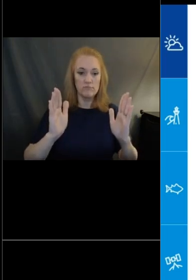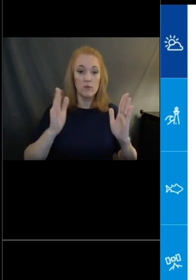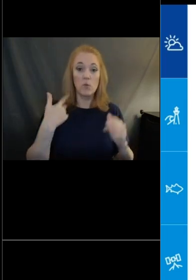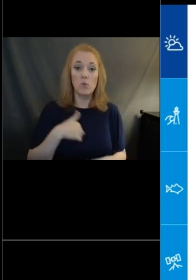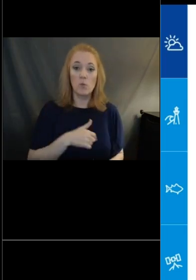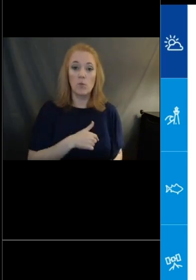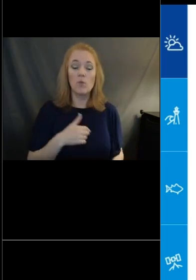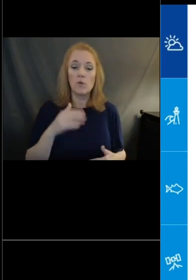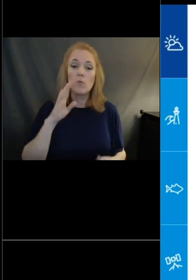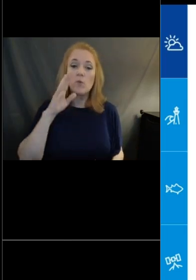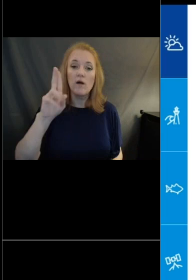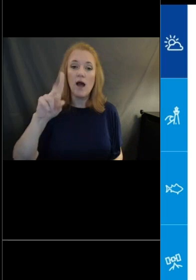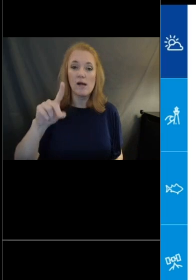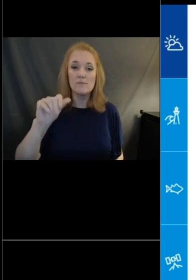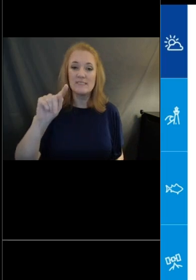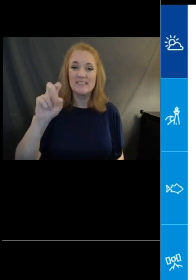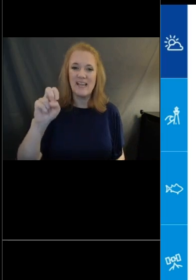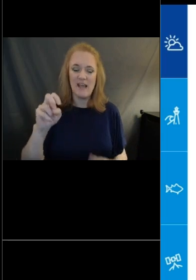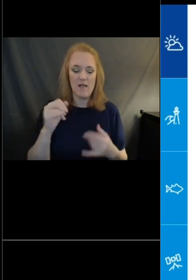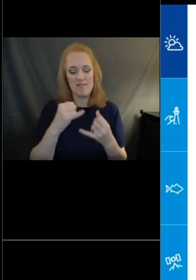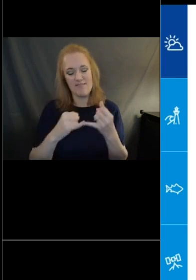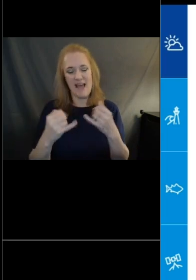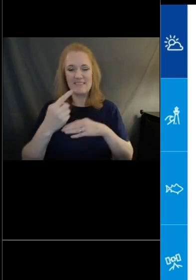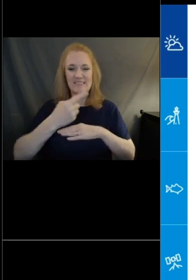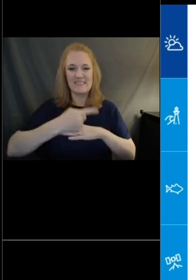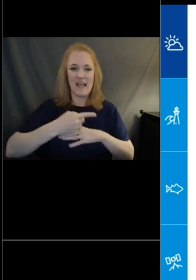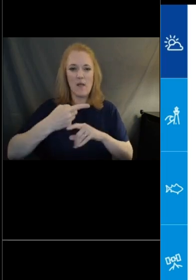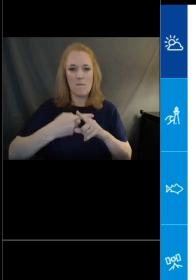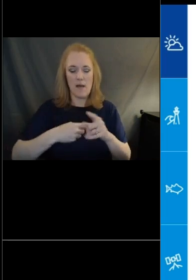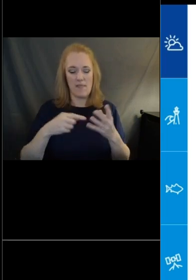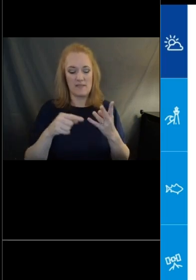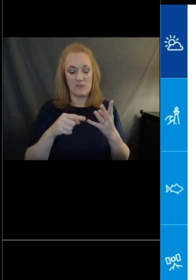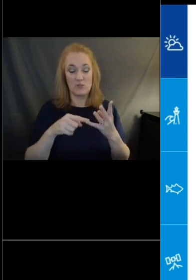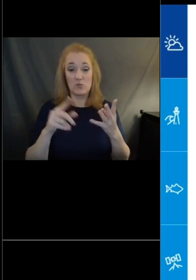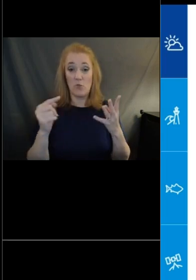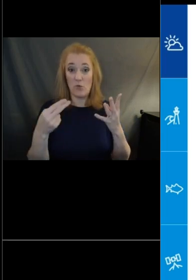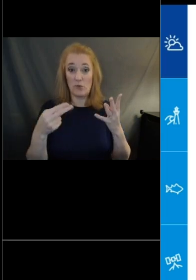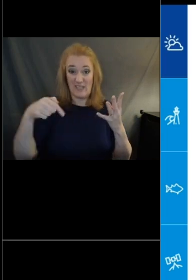an update on the last day of the month. So later this week on Thursday we'll have a new seasonal